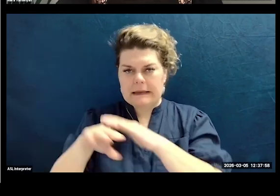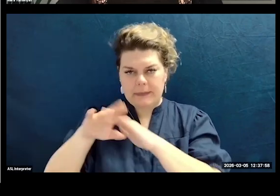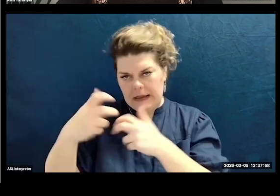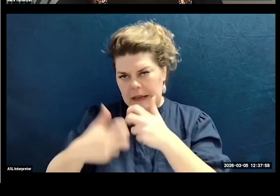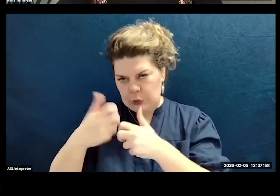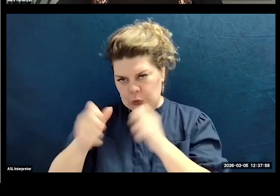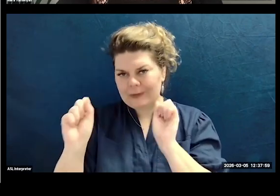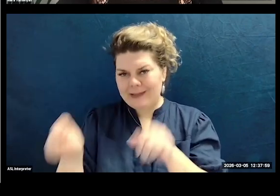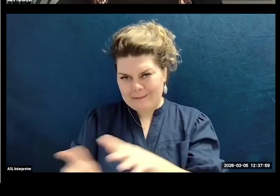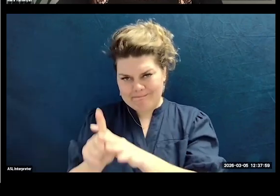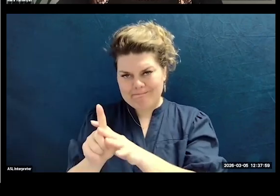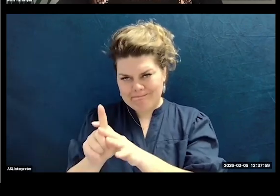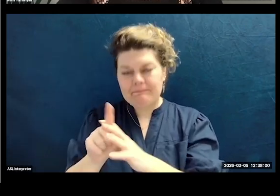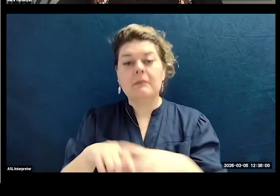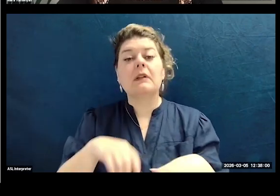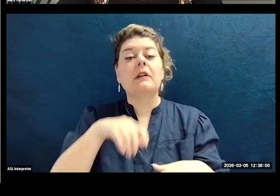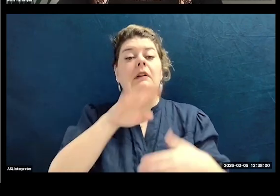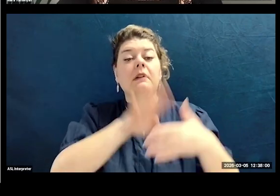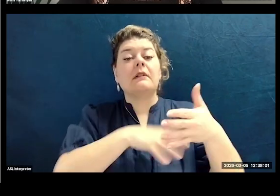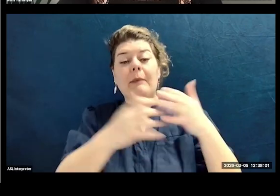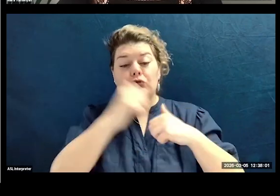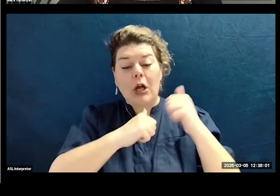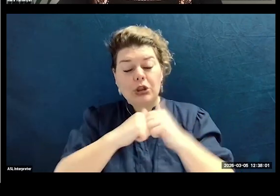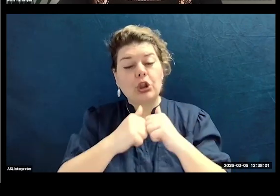because table structure suggests meaningful relationship